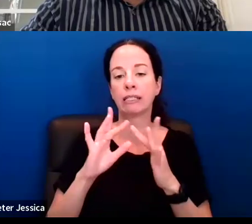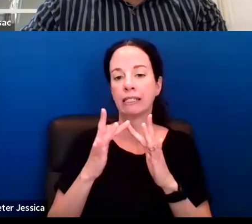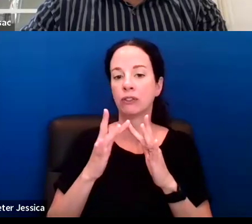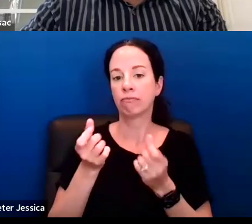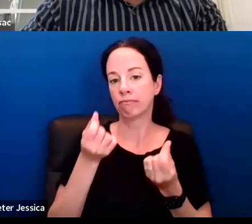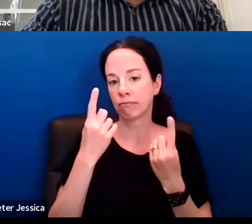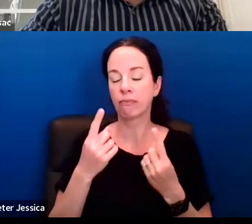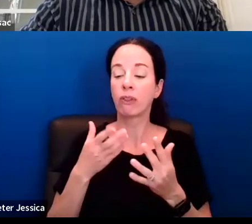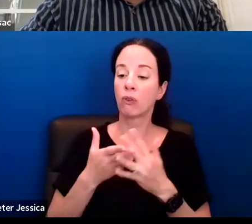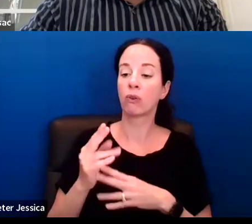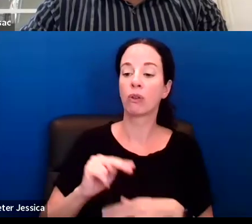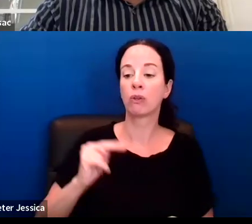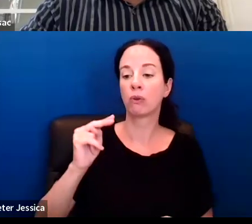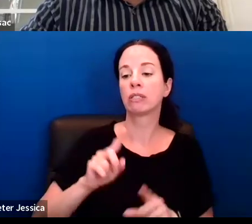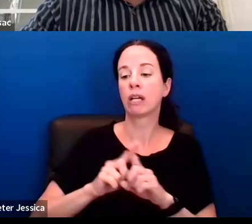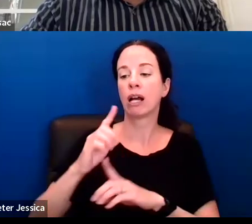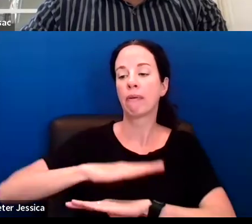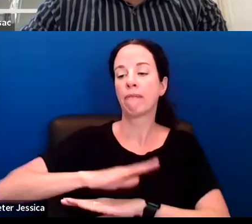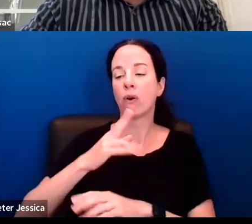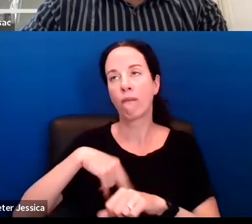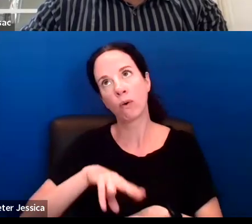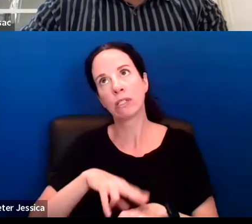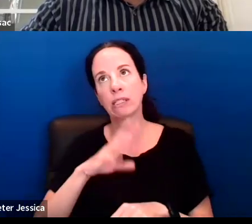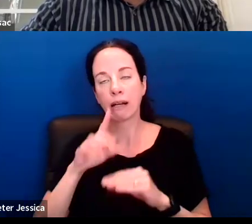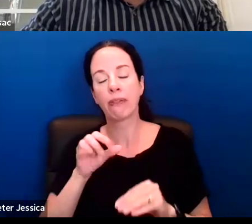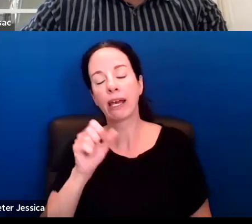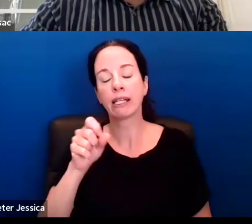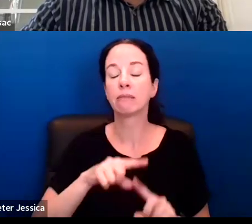through the Northstar platform, of course, is what we're going to talk about, but more in a bigger,